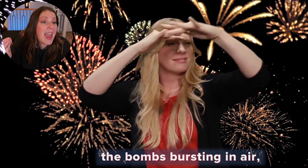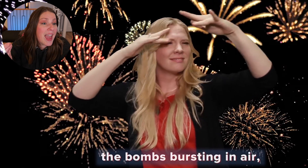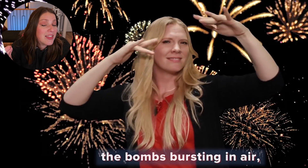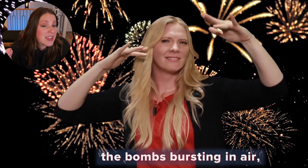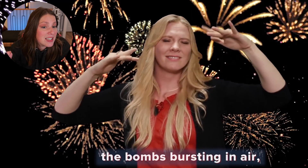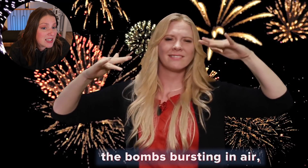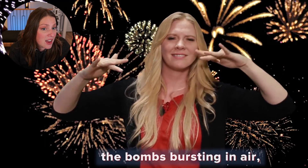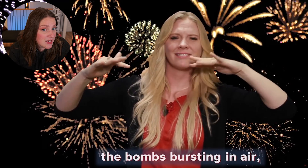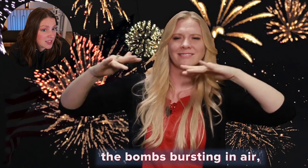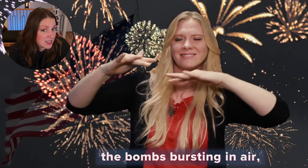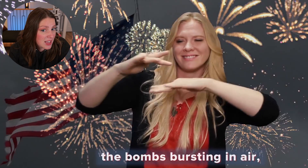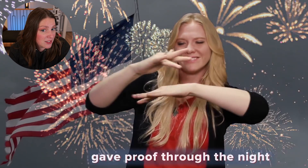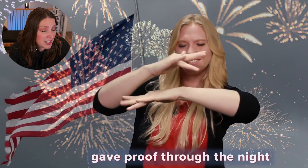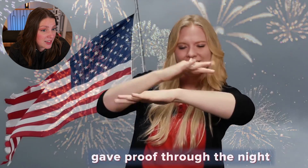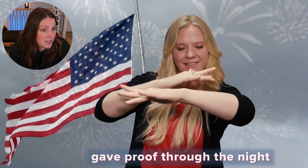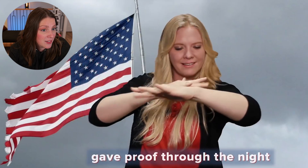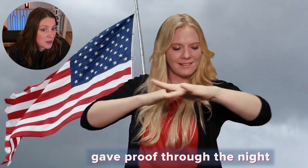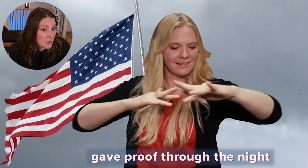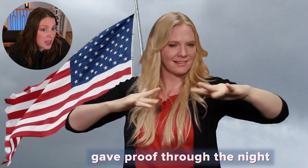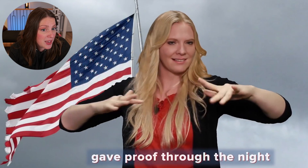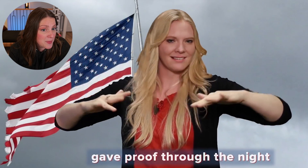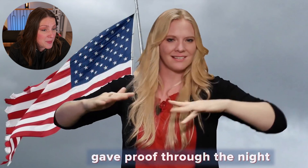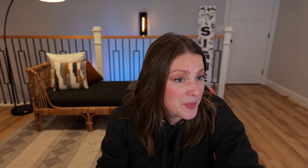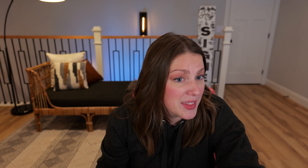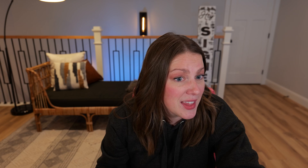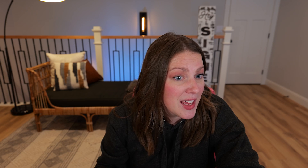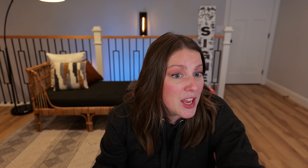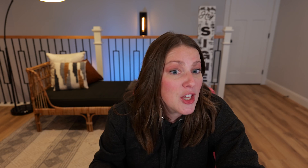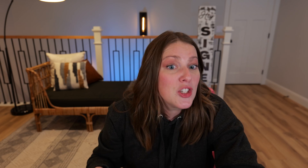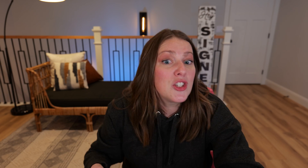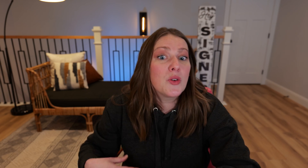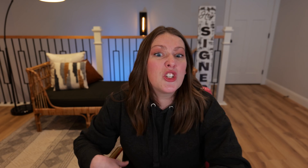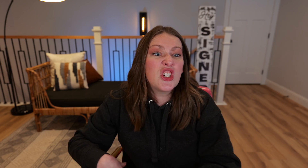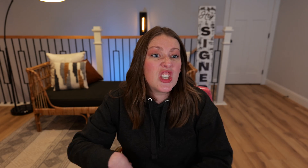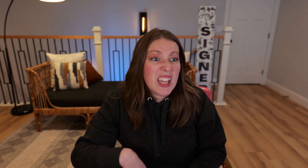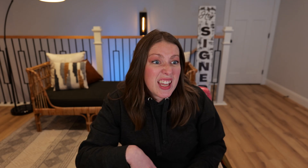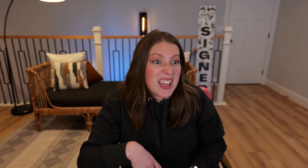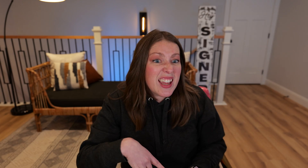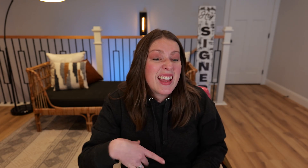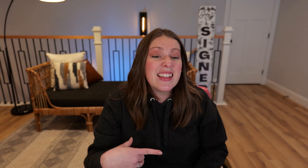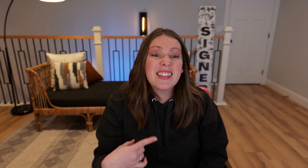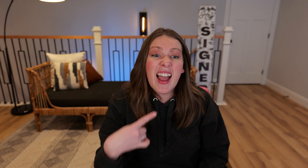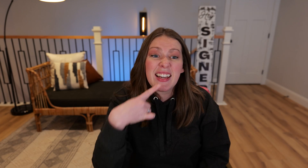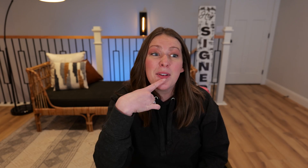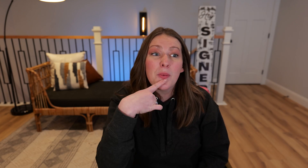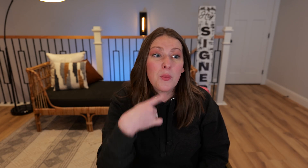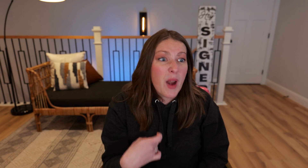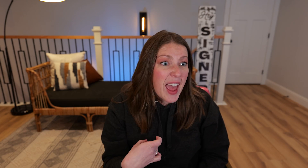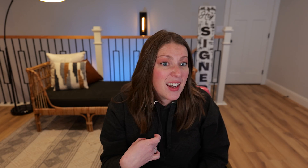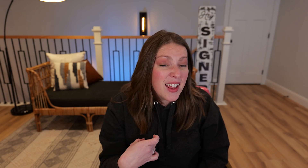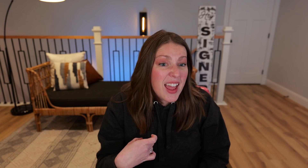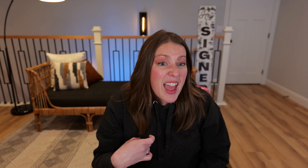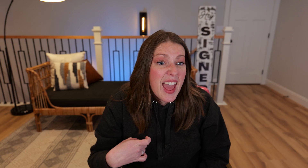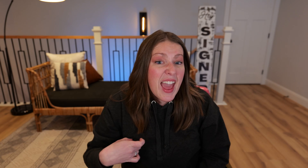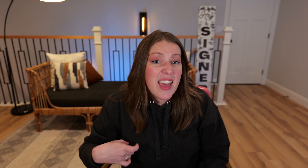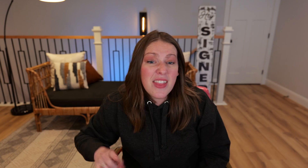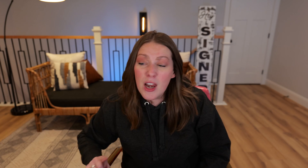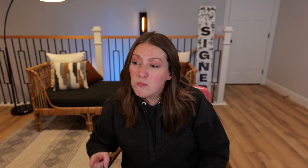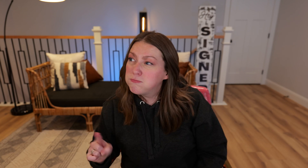and the dust settling. All right. So she is signing red and then